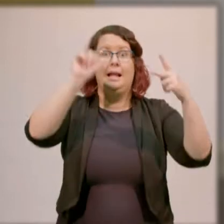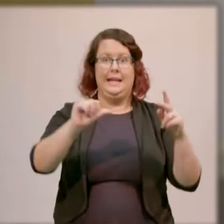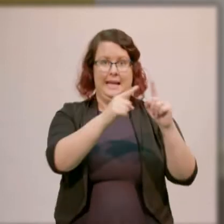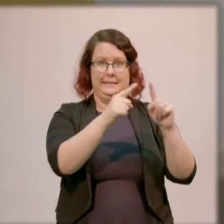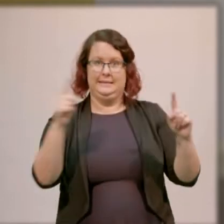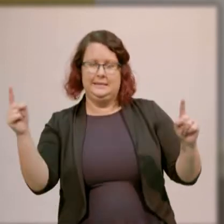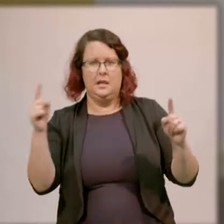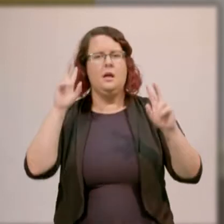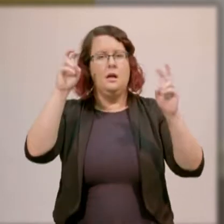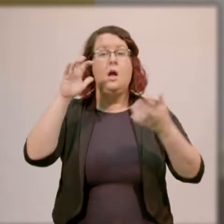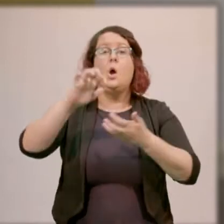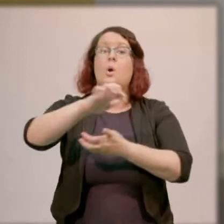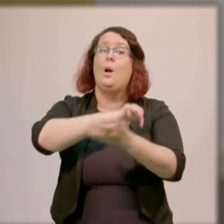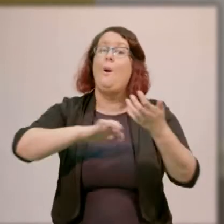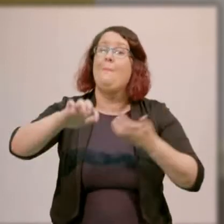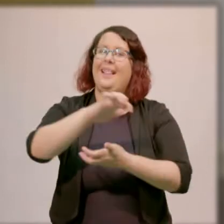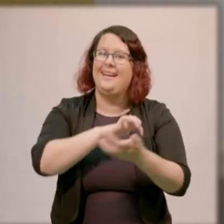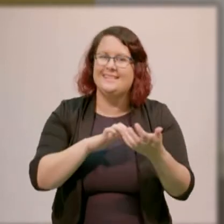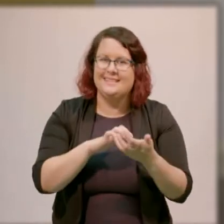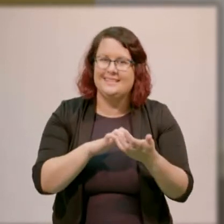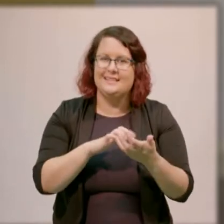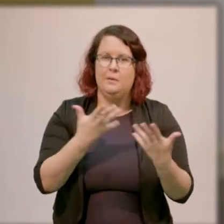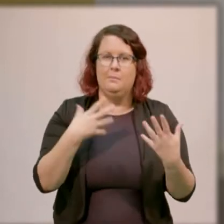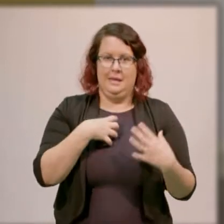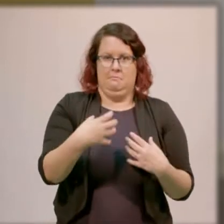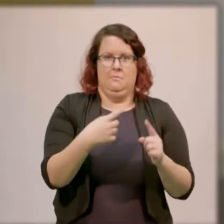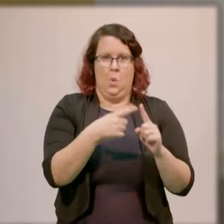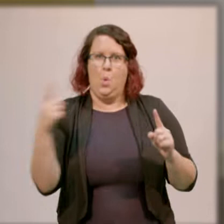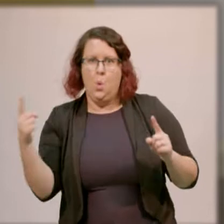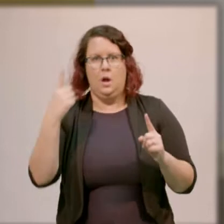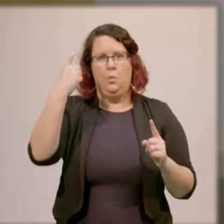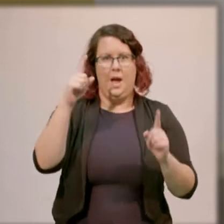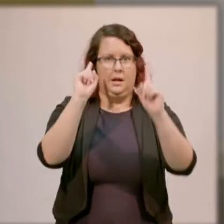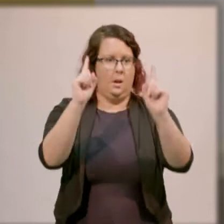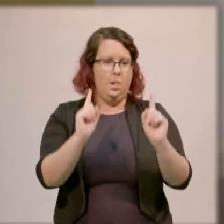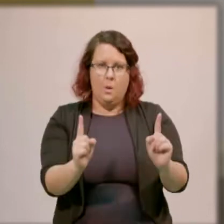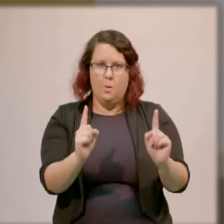It's a complex sentence. Remember, complex sentences have more than one clause,